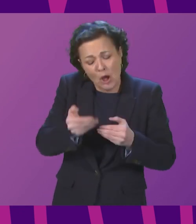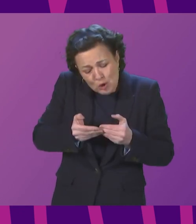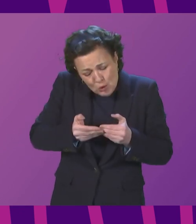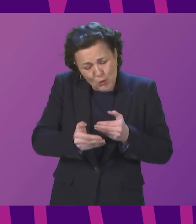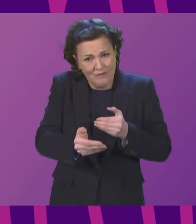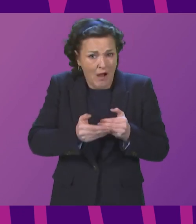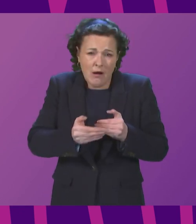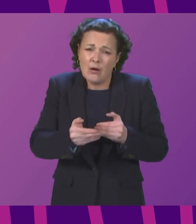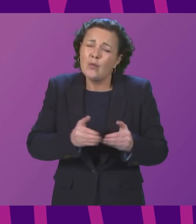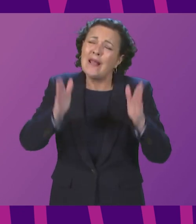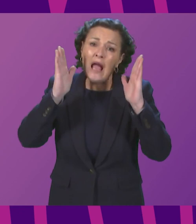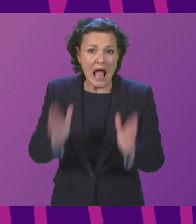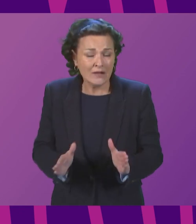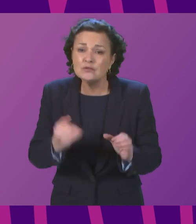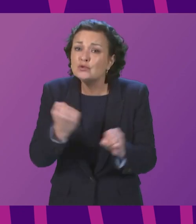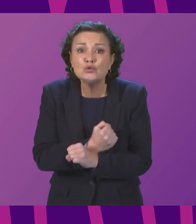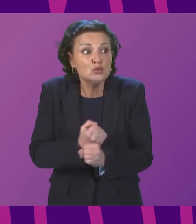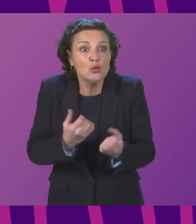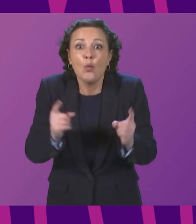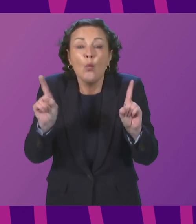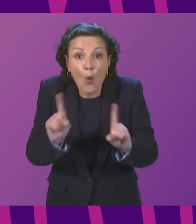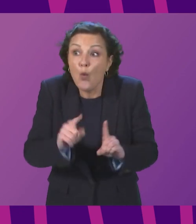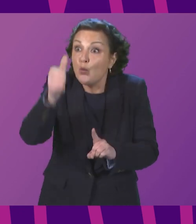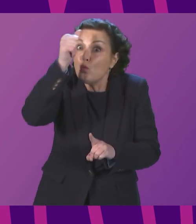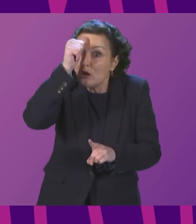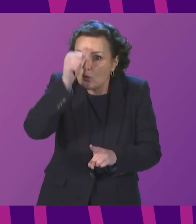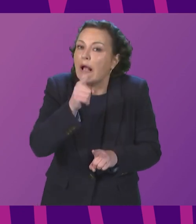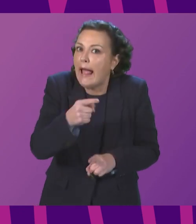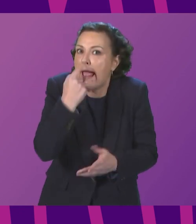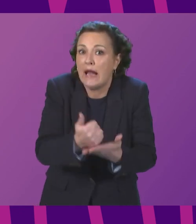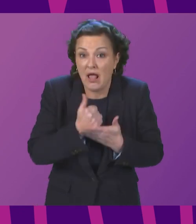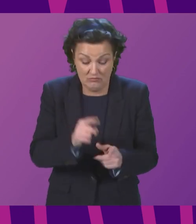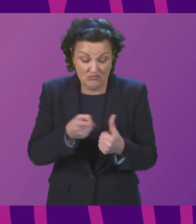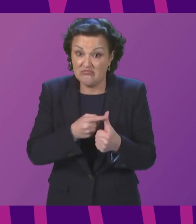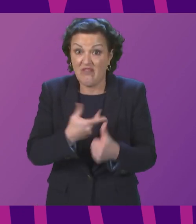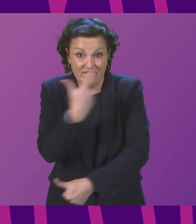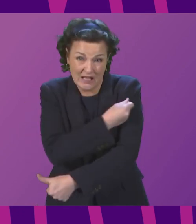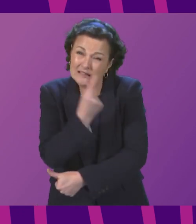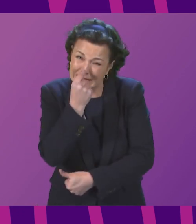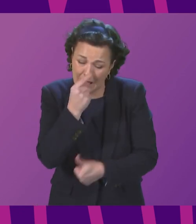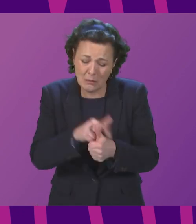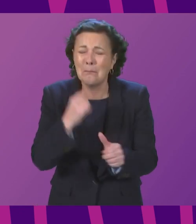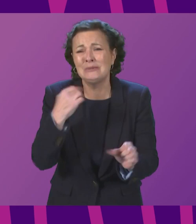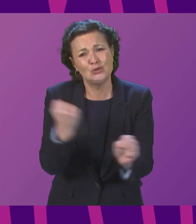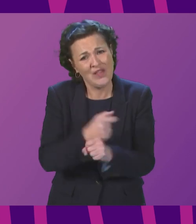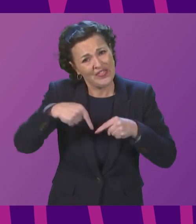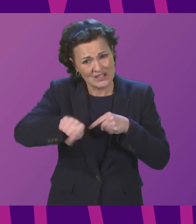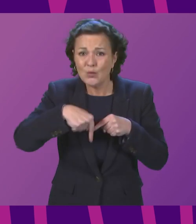do what we know makes a difference. First, get fully vaccinated as soon as you can. Please do it this week. The more of us